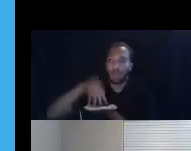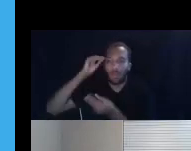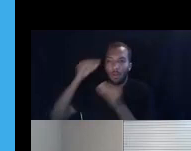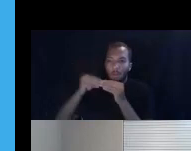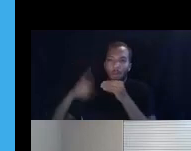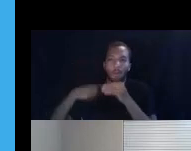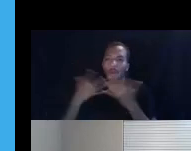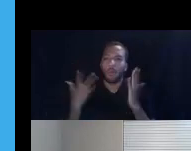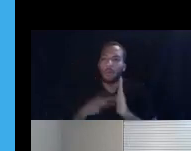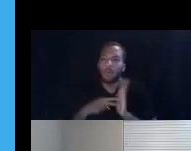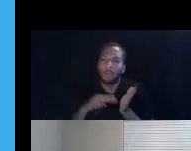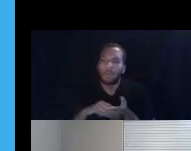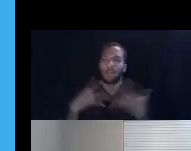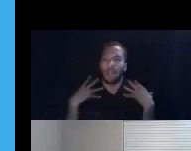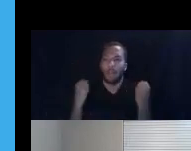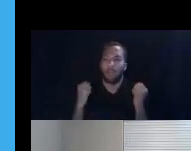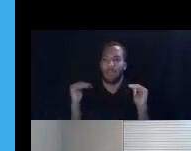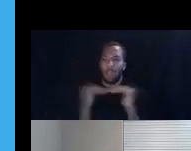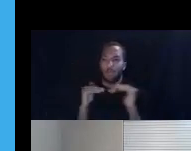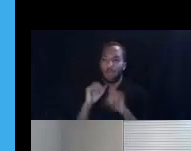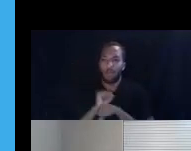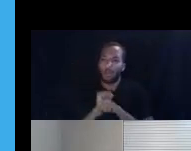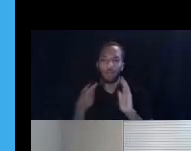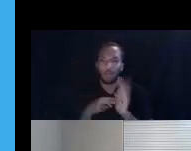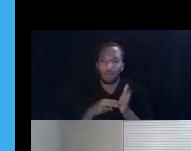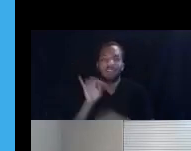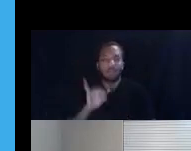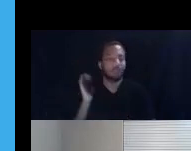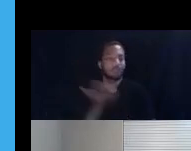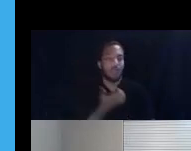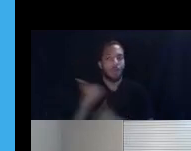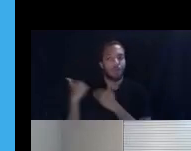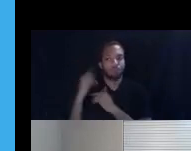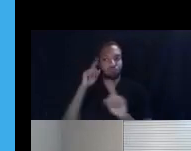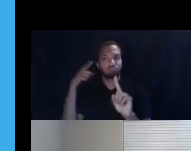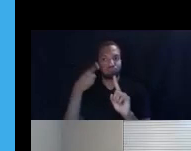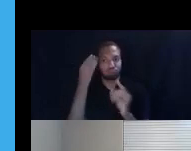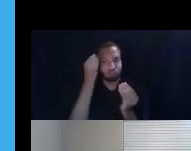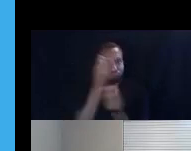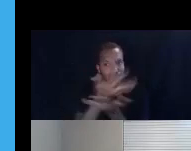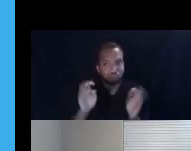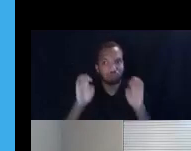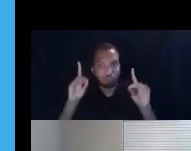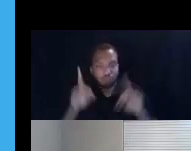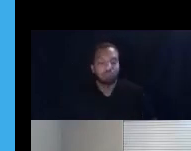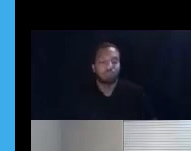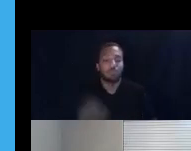to do health equity work or live into health equity values. And then our knowledge center, which includes our training and technical assistance